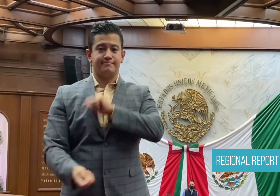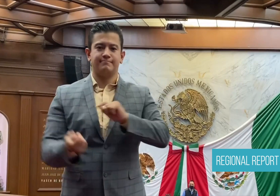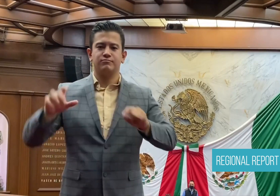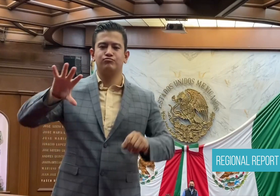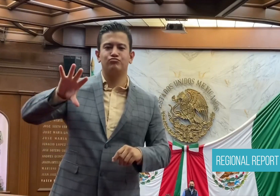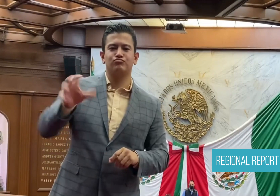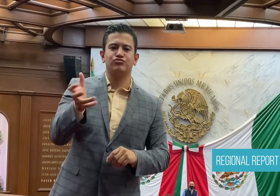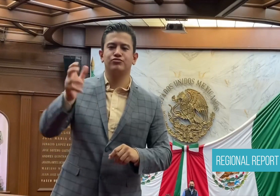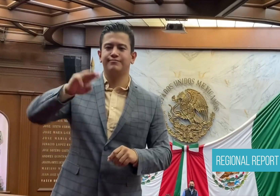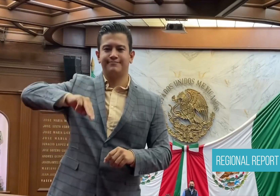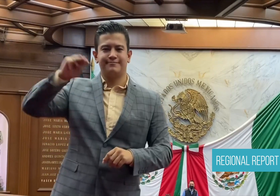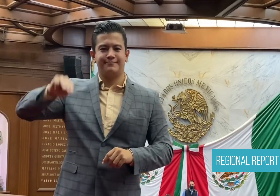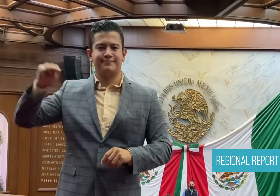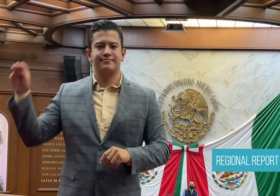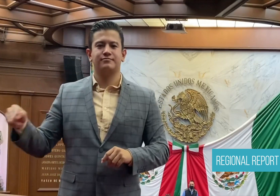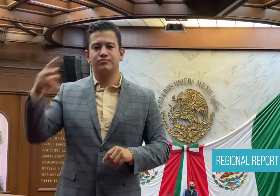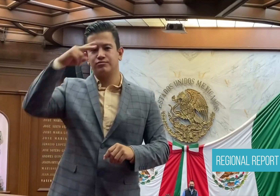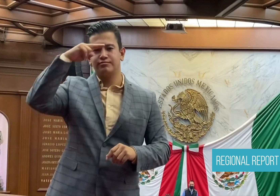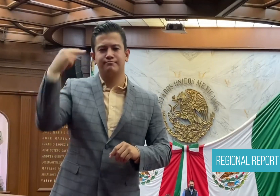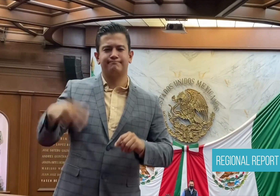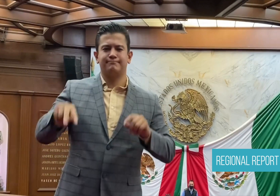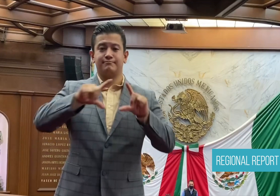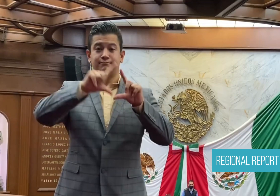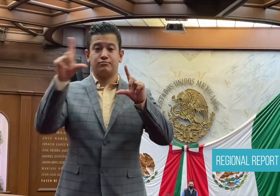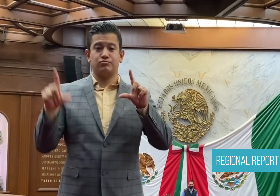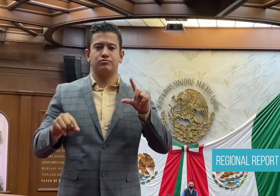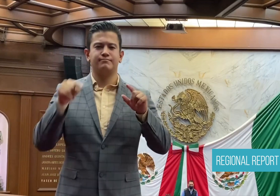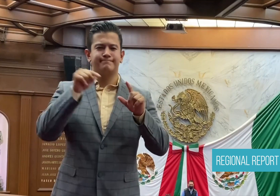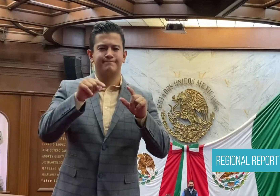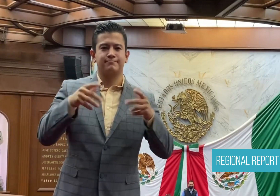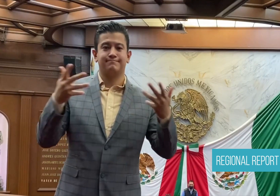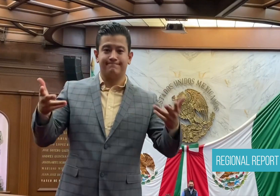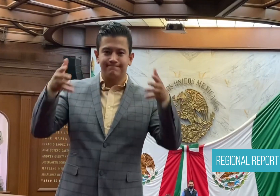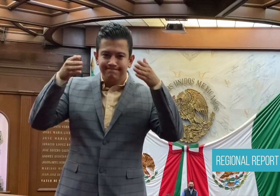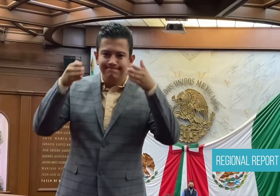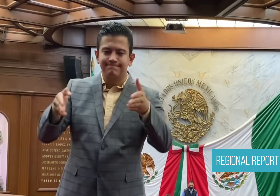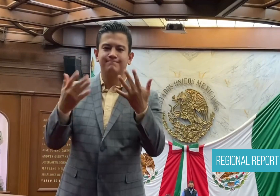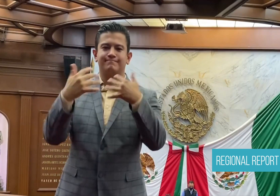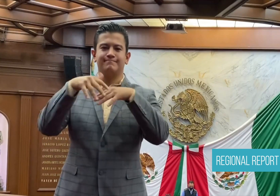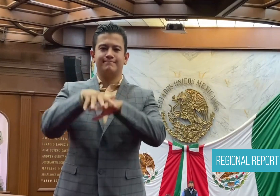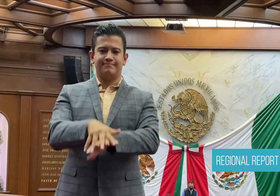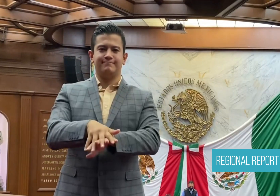progress, and inclusion of people with disabilities.